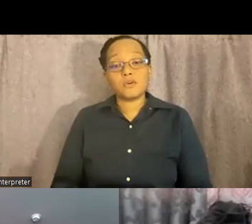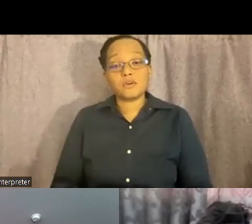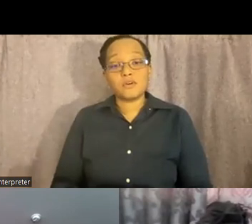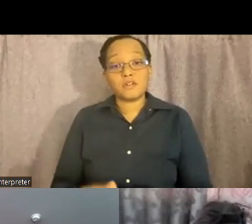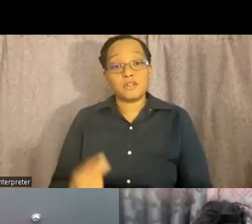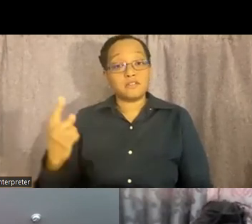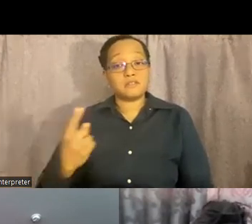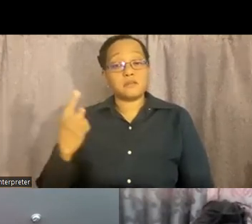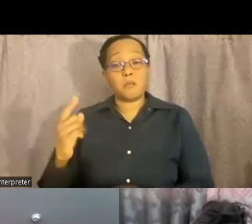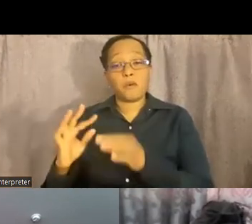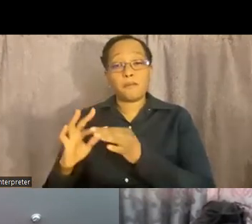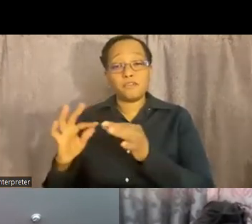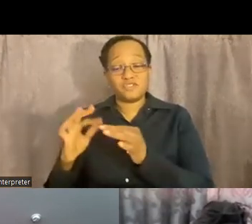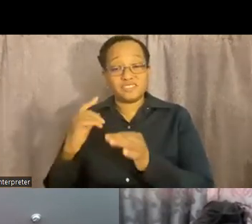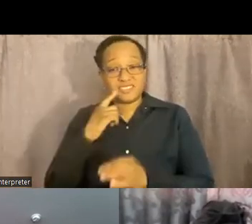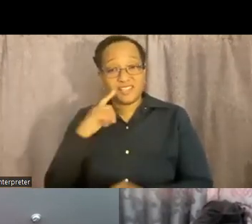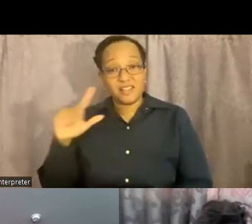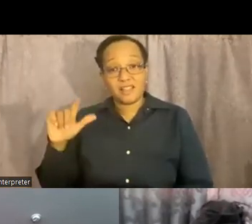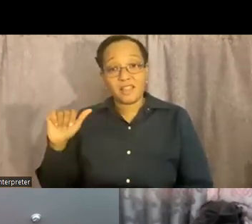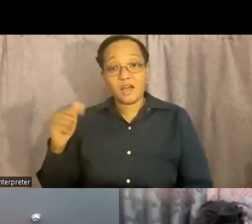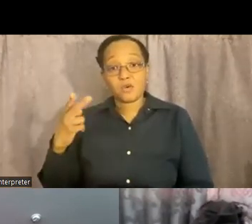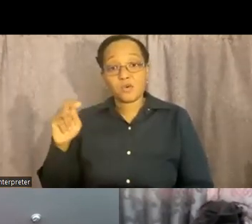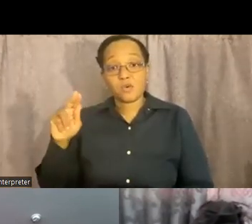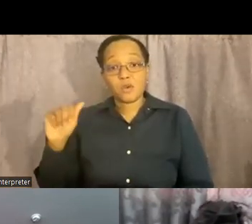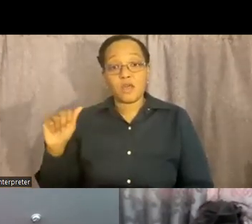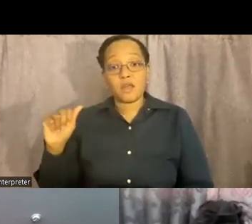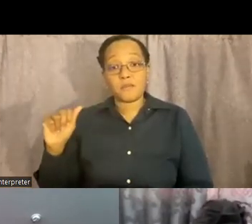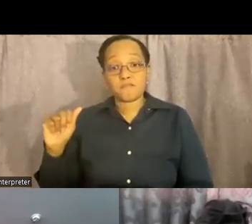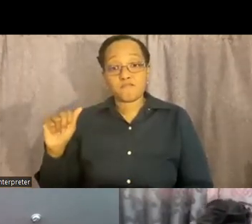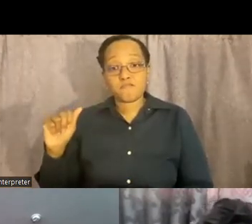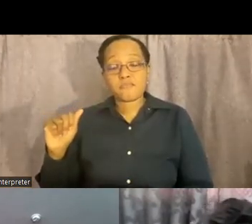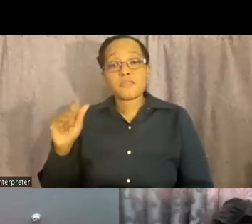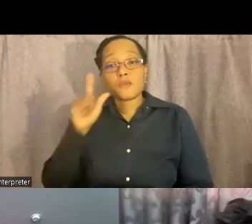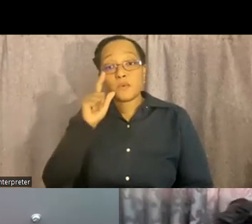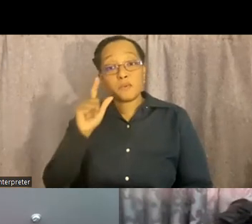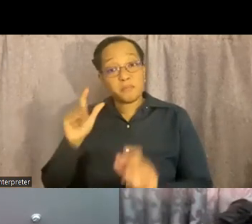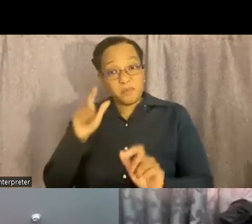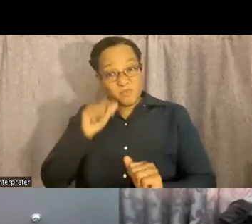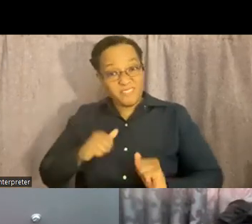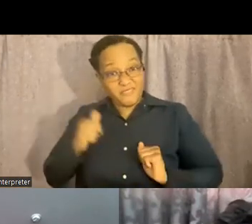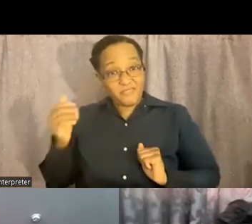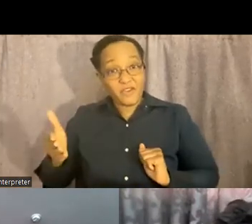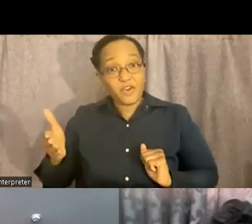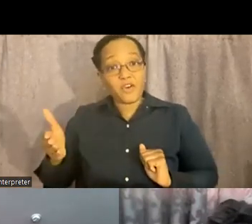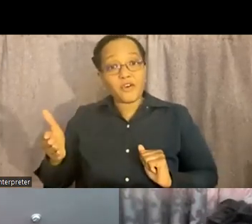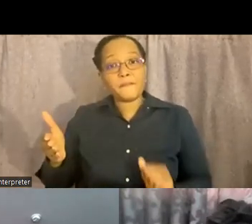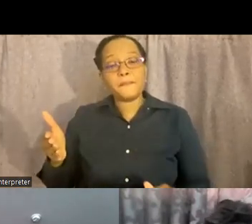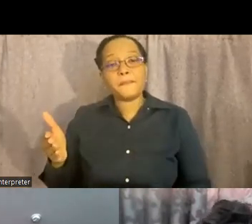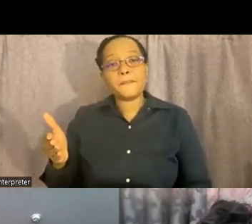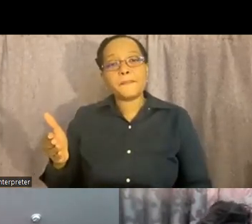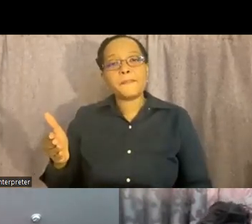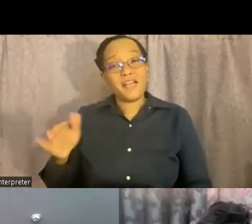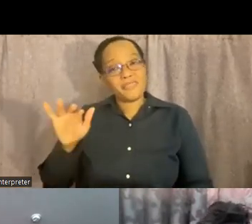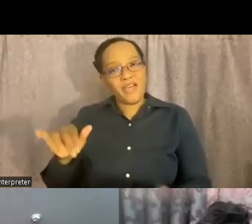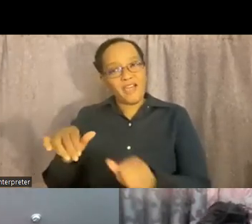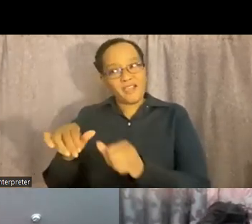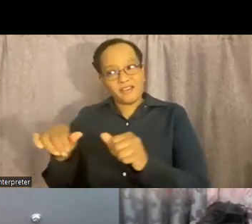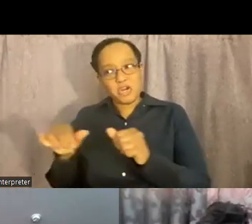Residents of Laguna Hondo, it is the home , yes.